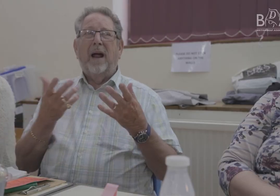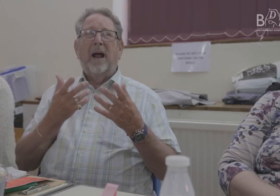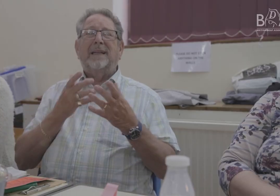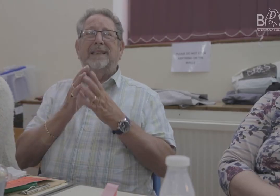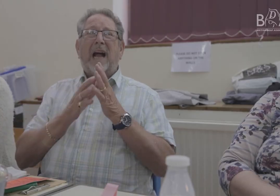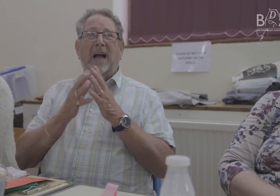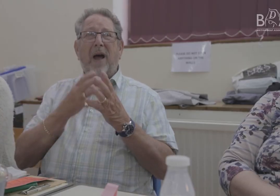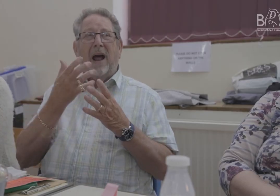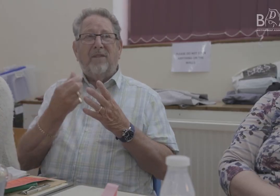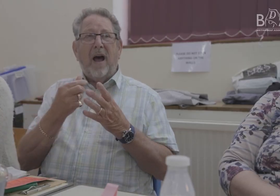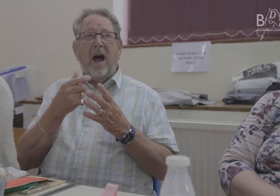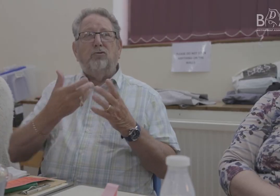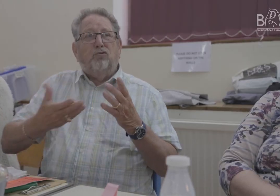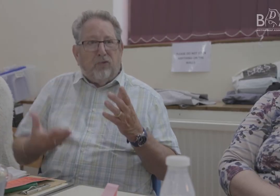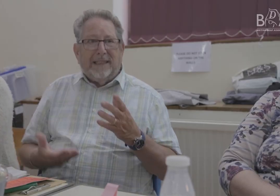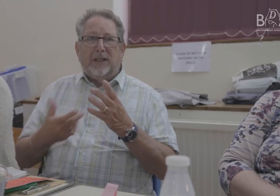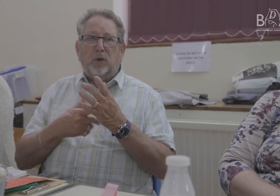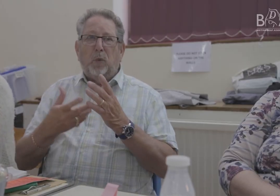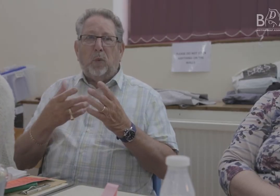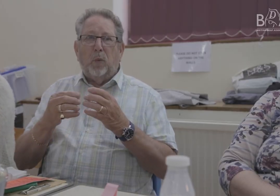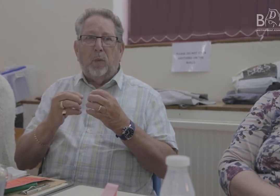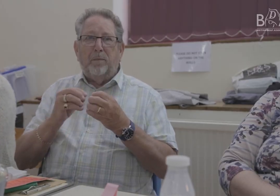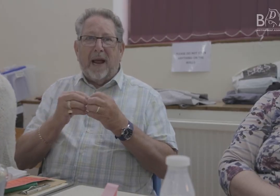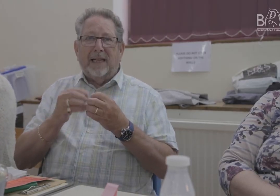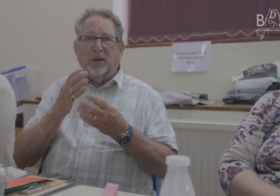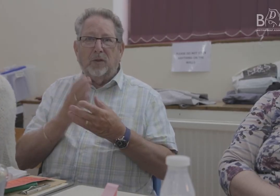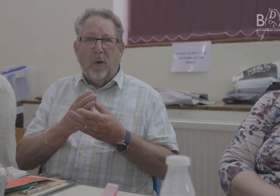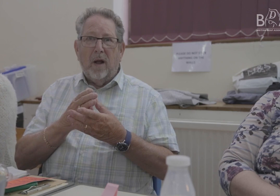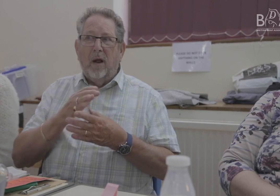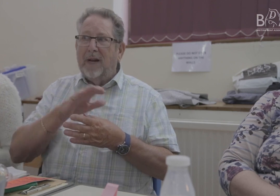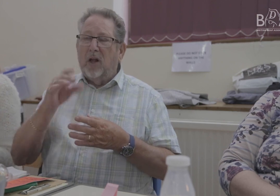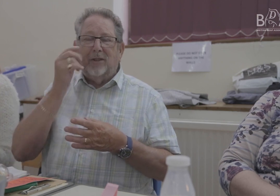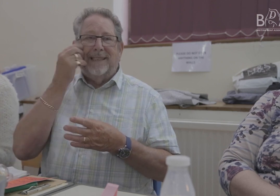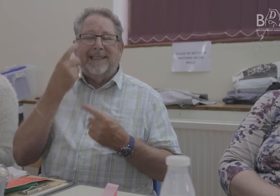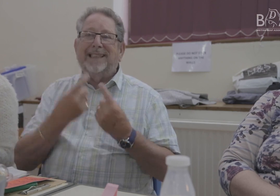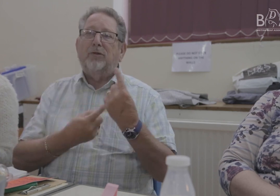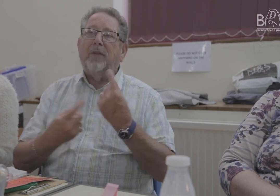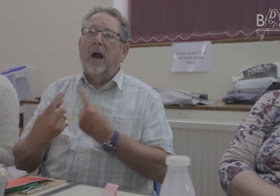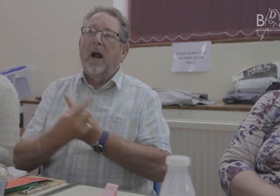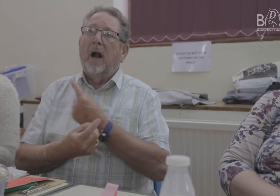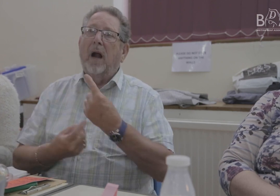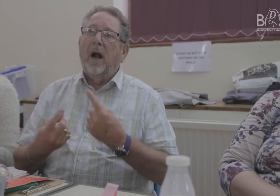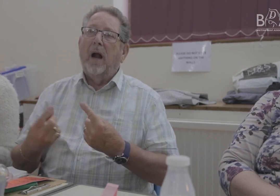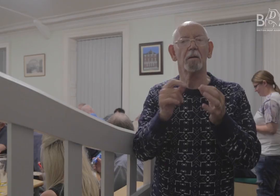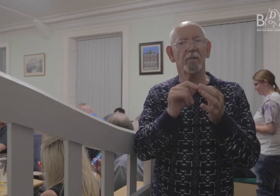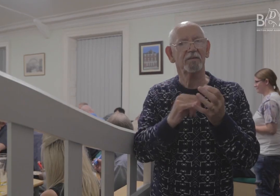Sign language is a right, that allows people to understand one another.